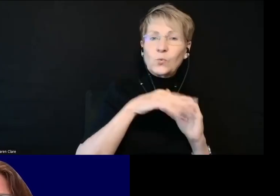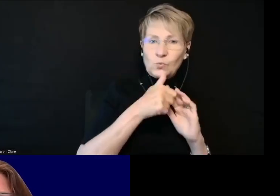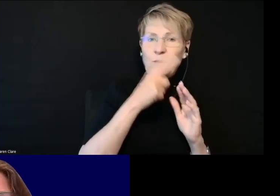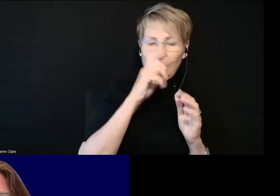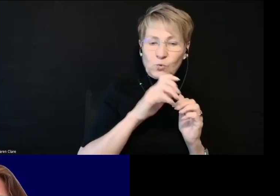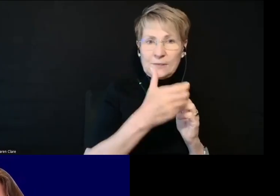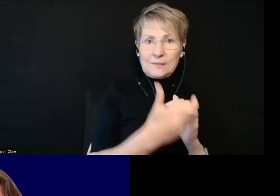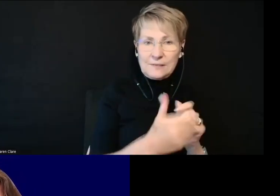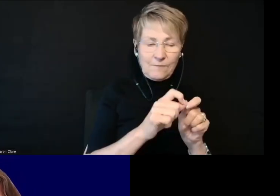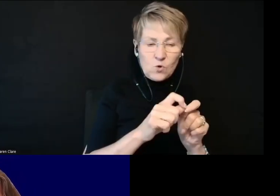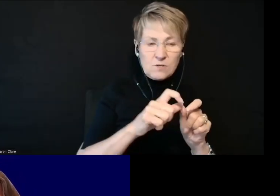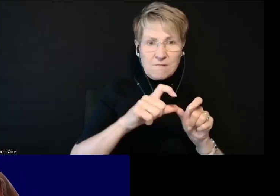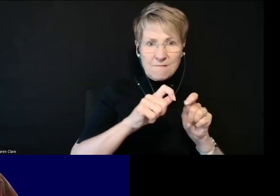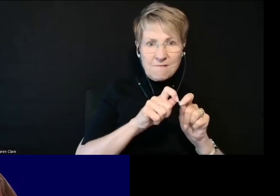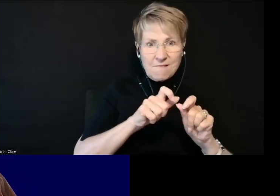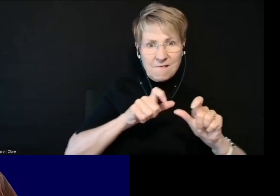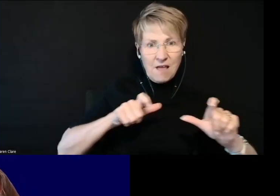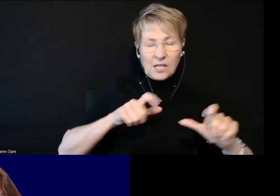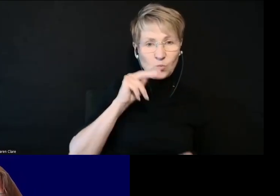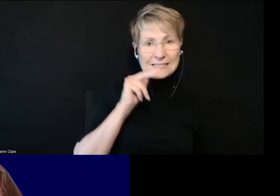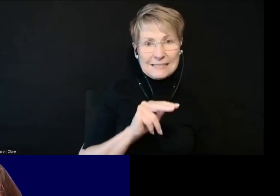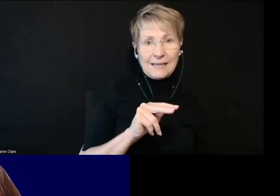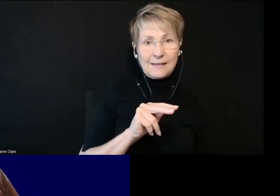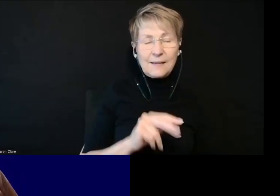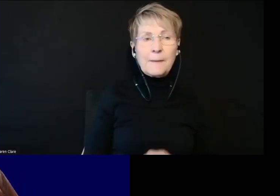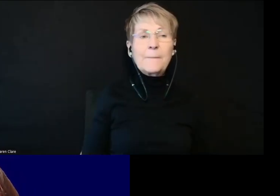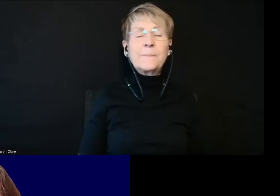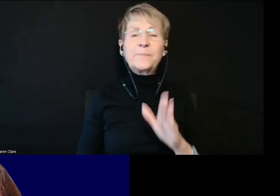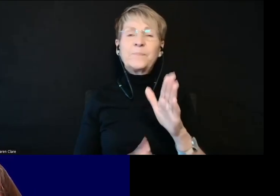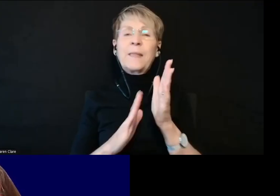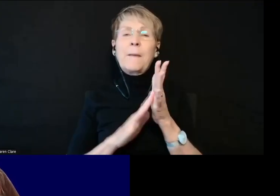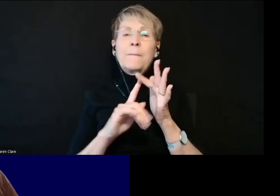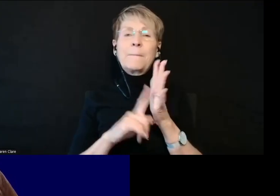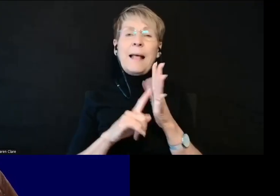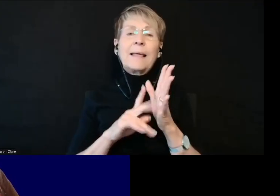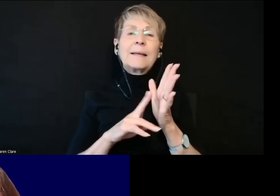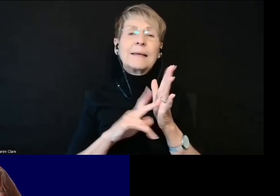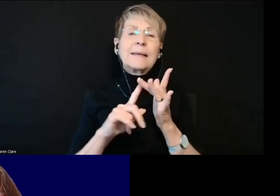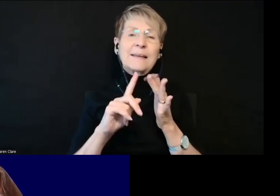Thank you Theresa. It’s Melanie speaking. Next question. Thank you for a great webinar. I'm